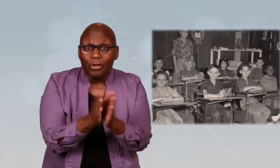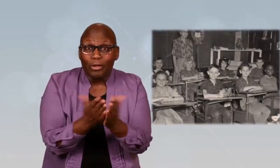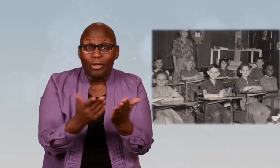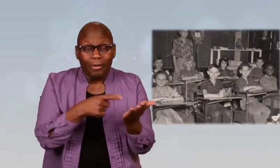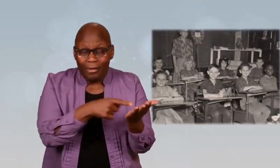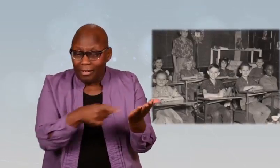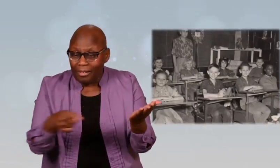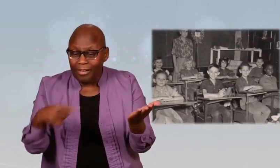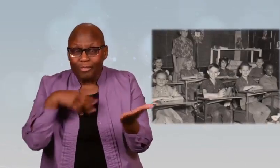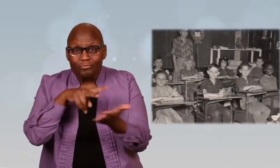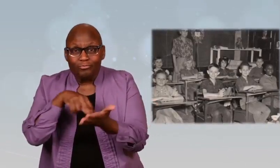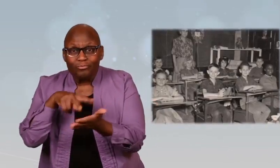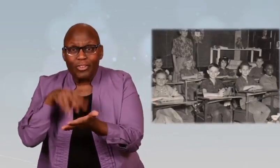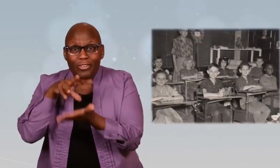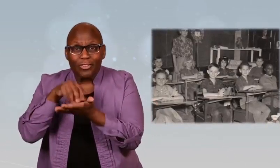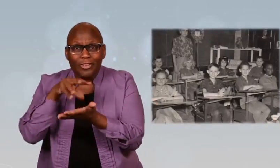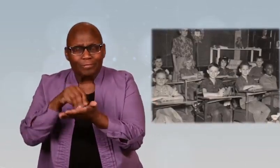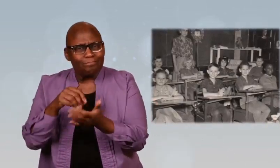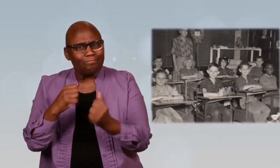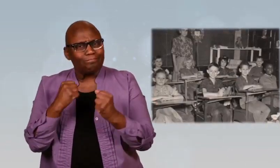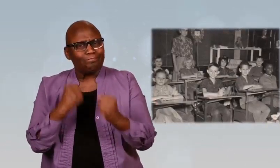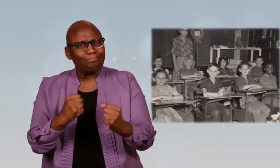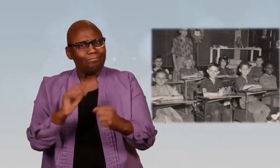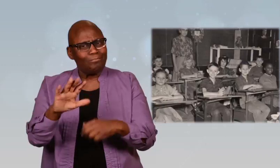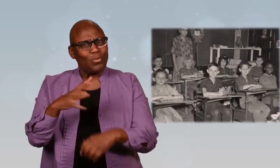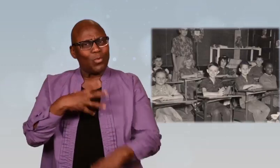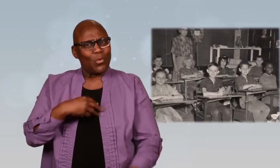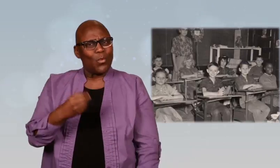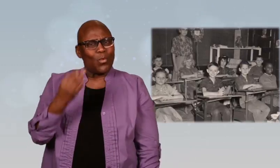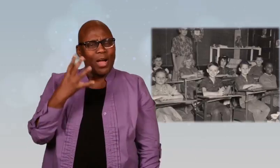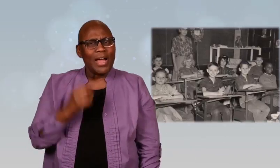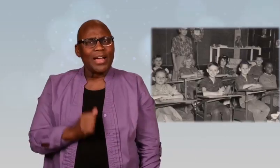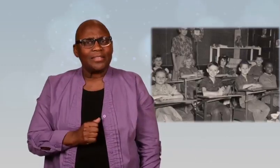In addition, almost all of the curricula and textbooks represented the experiences of white people.